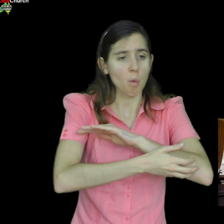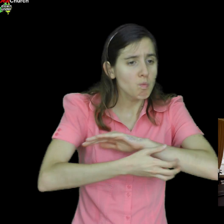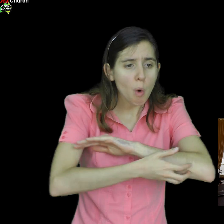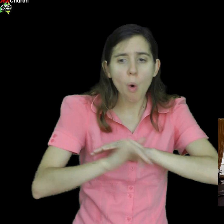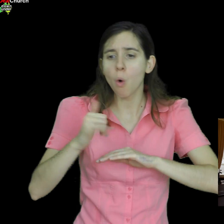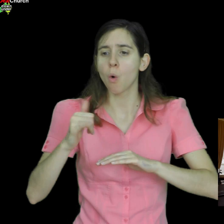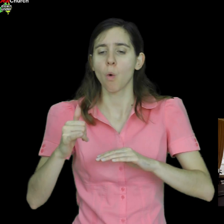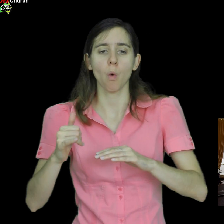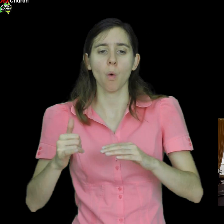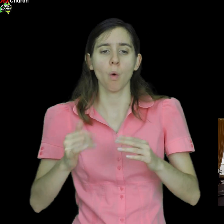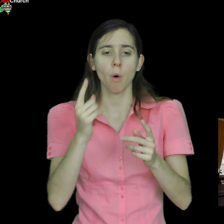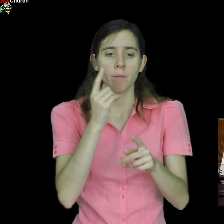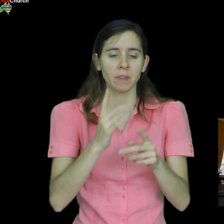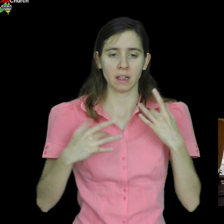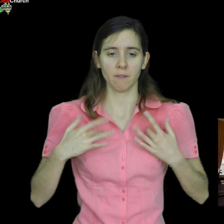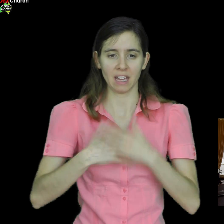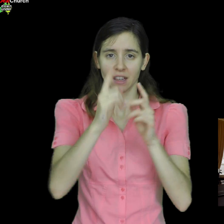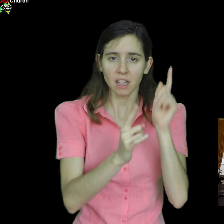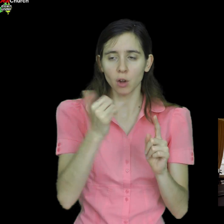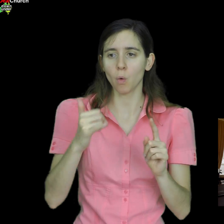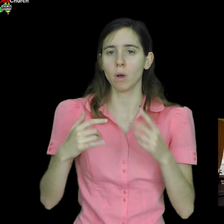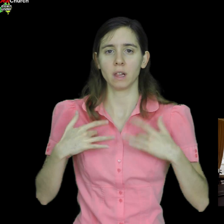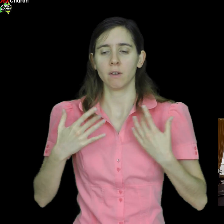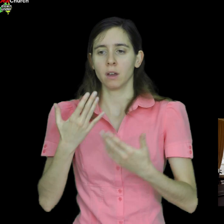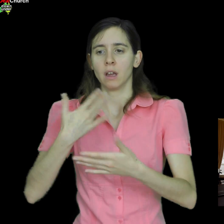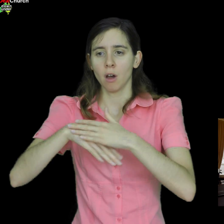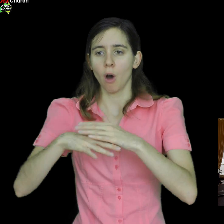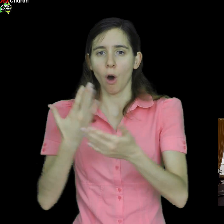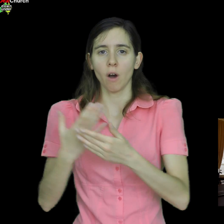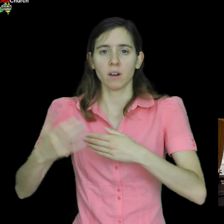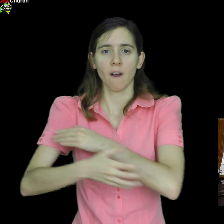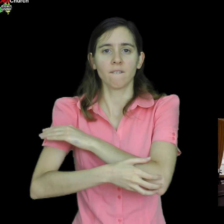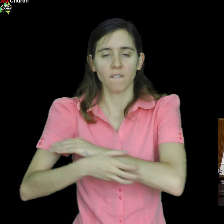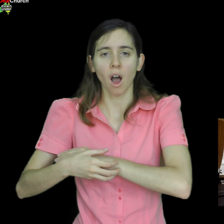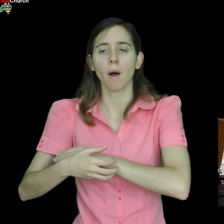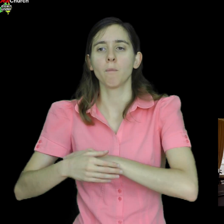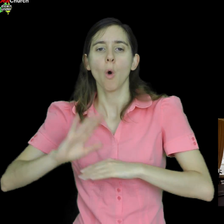or farmer, old or young, we each face challenges that we are powerless to